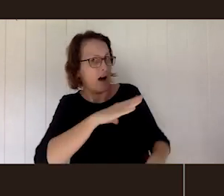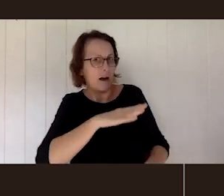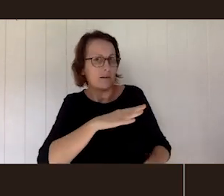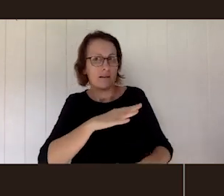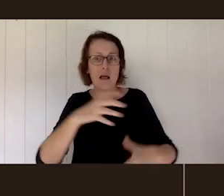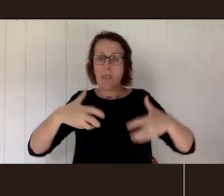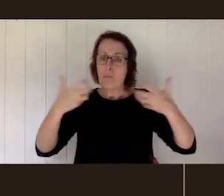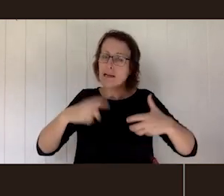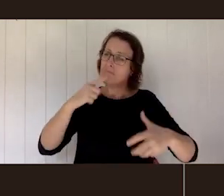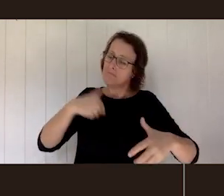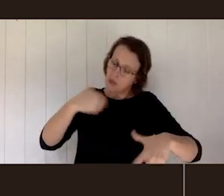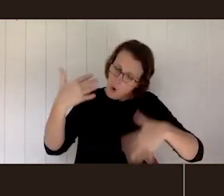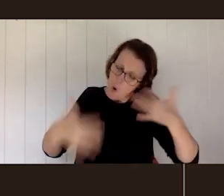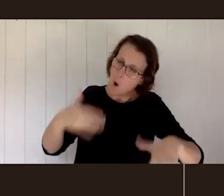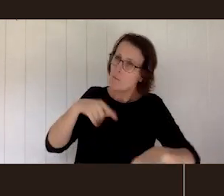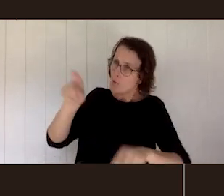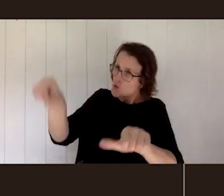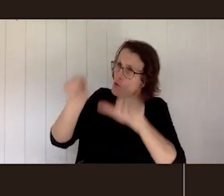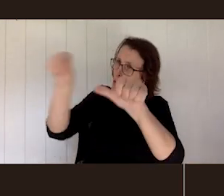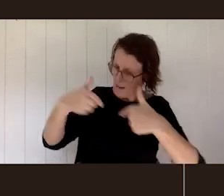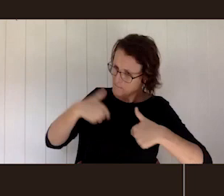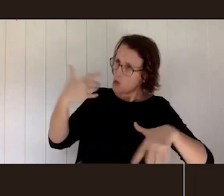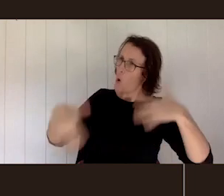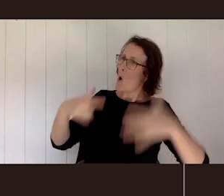monkey said, "But I'm so hurt. How come you're OK?" The rhino said,